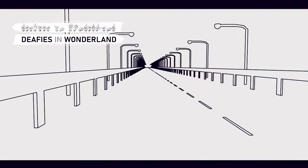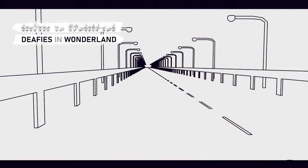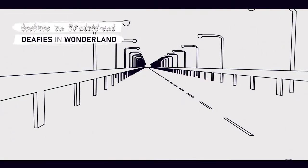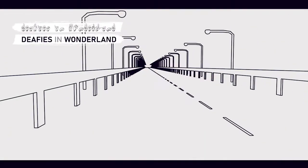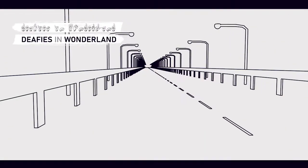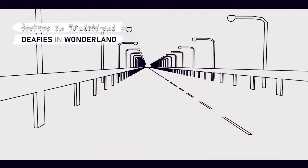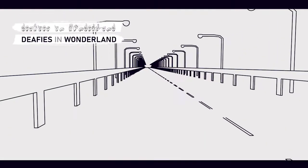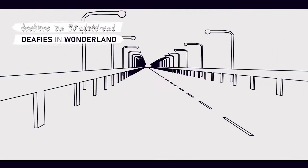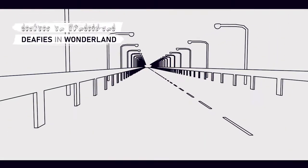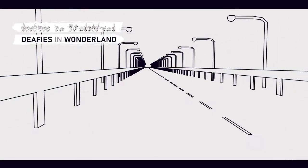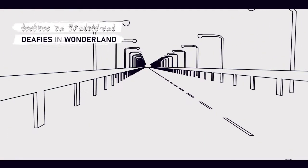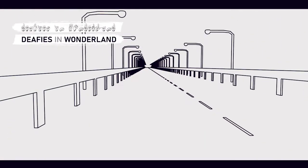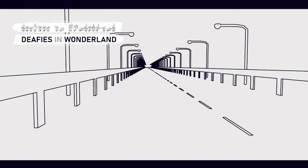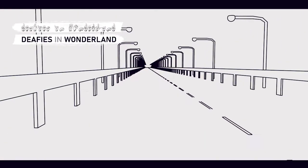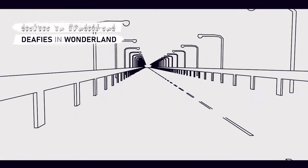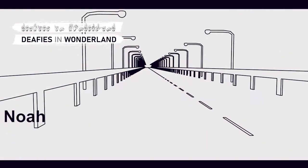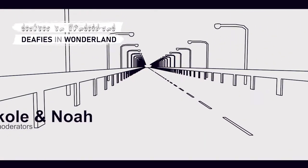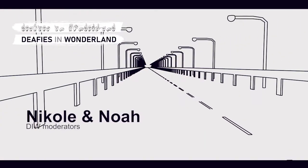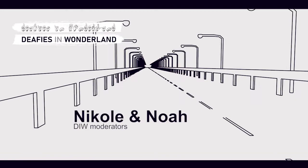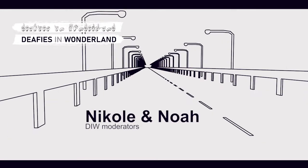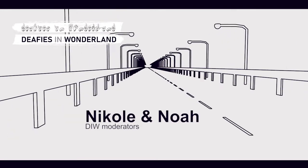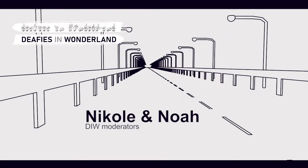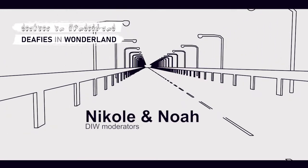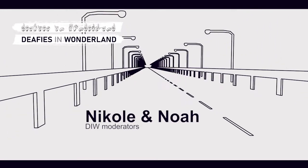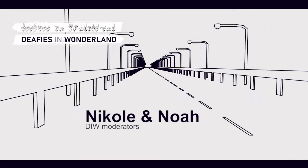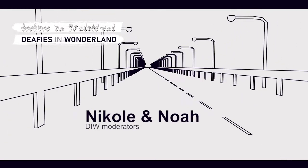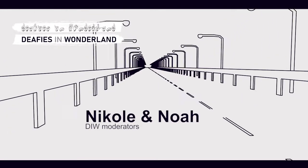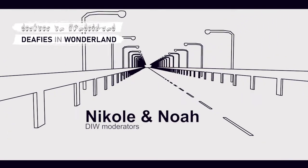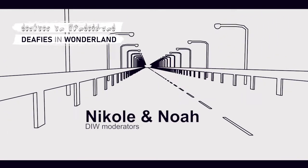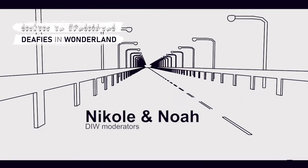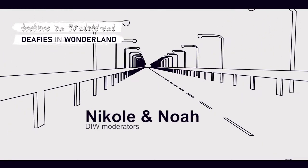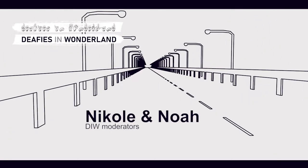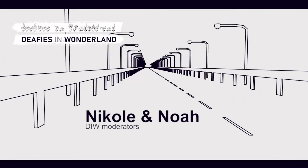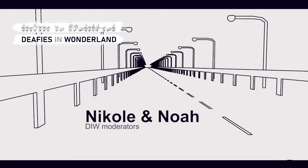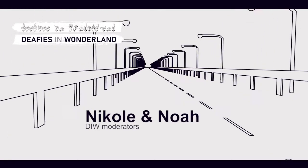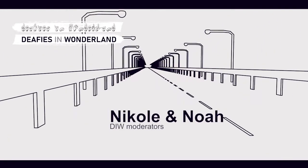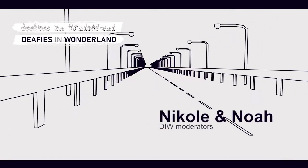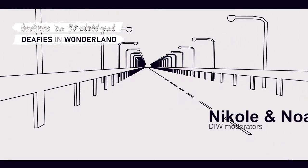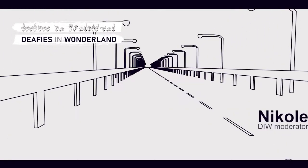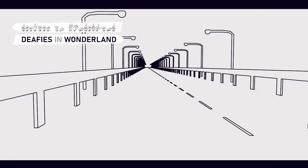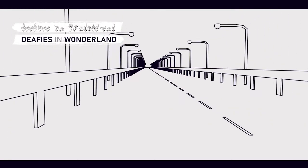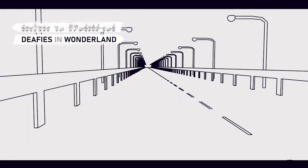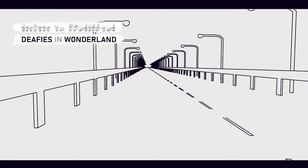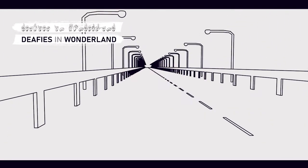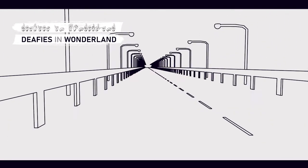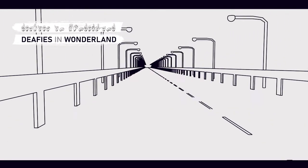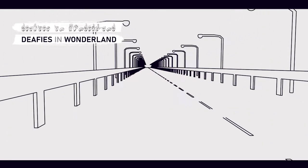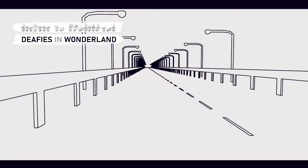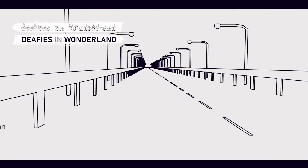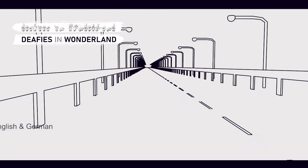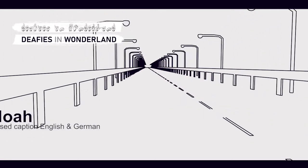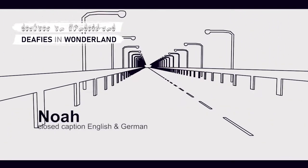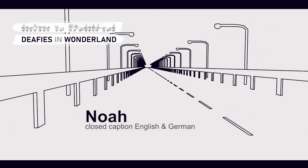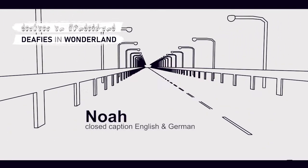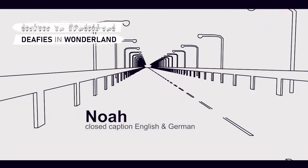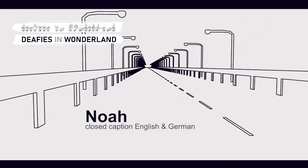You made me come out of my shell, Shelly You give me straight when there was only fear